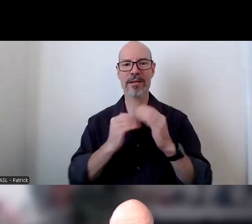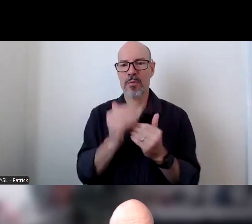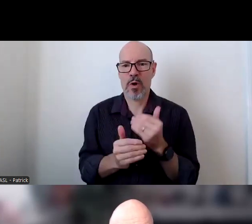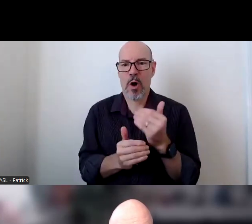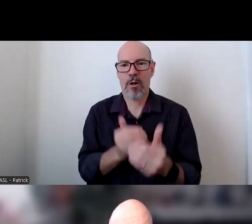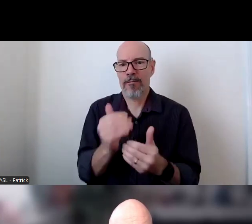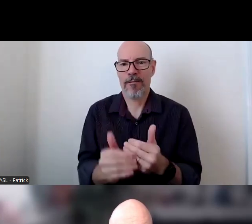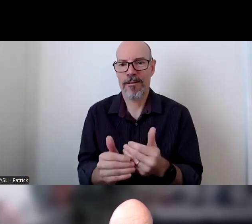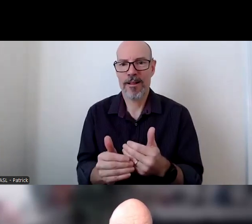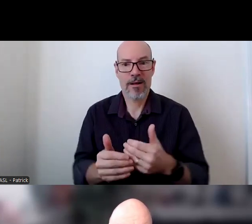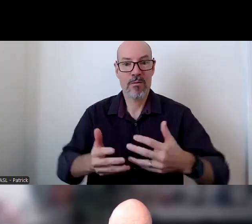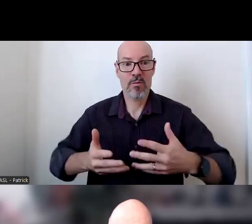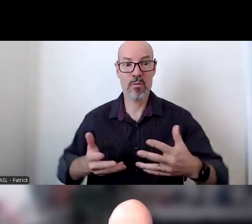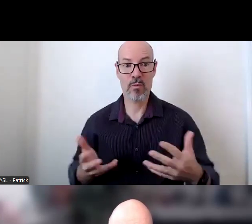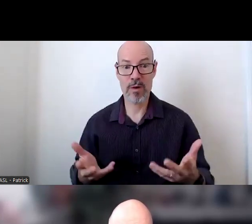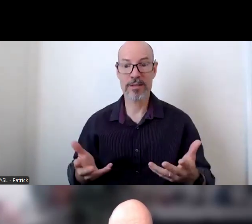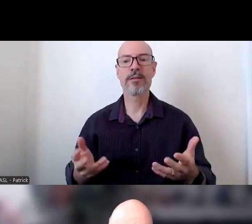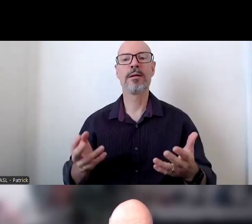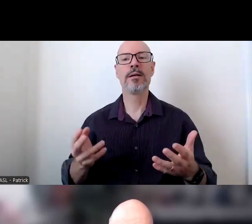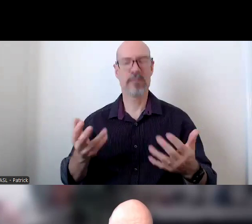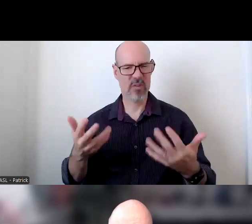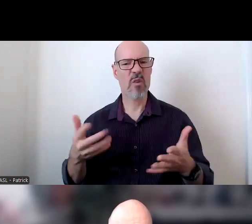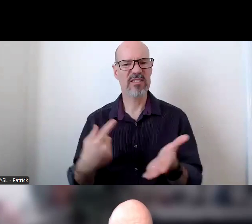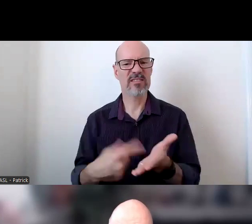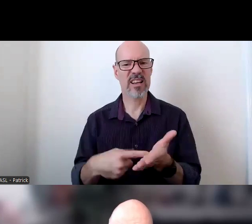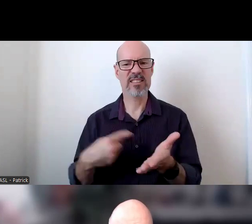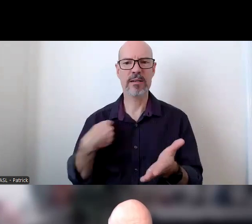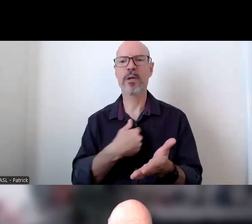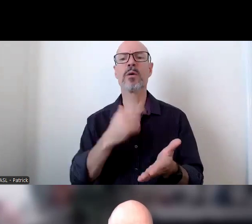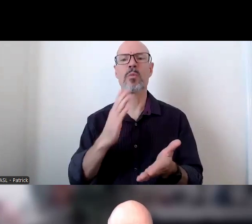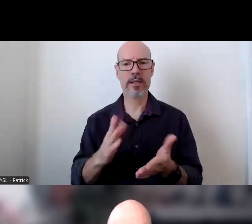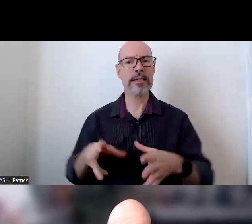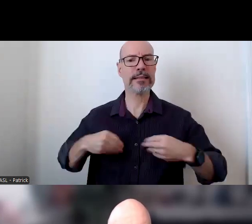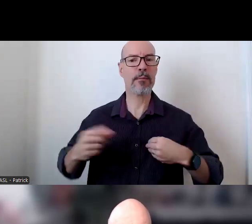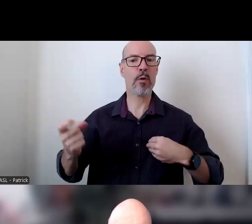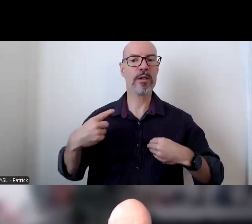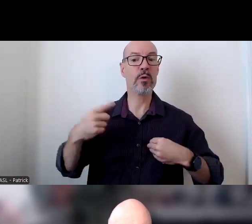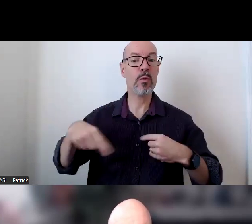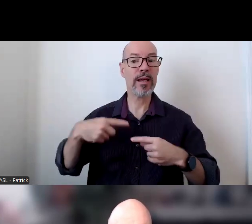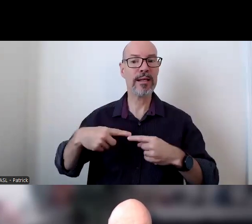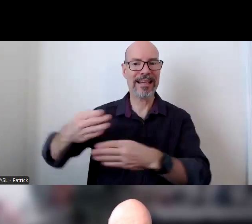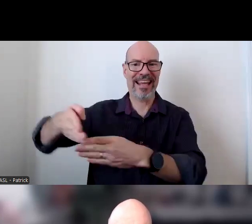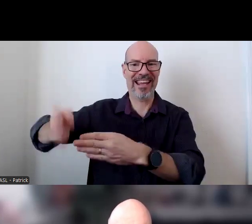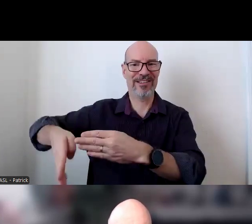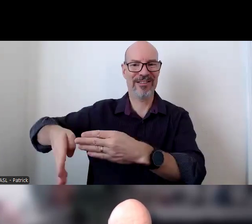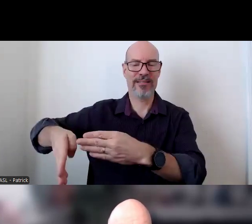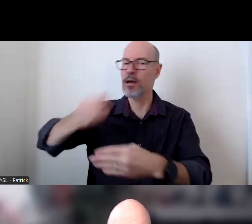The communication protocol is that -- we've already discussed that we're going to be taking questions at the end in order to